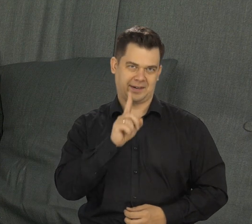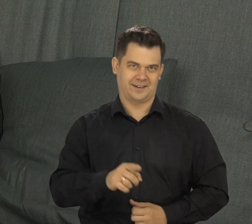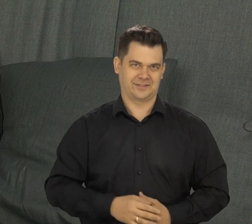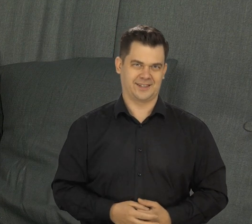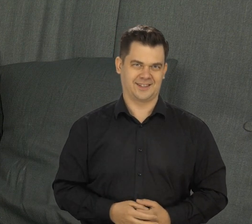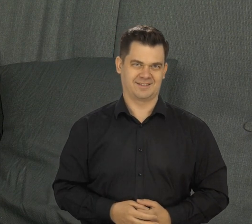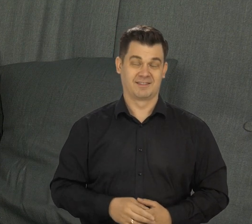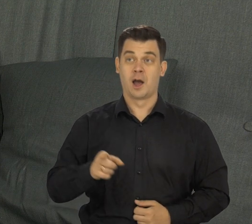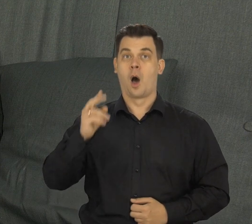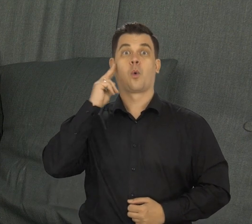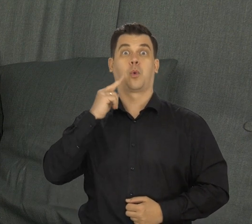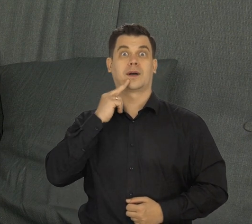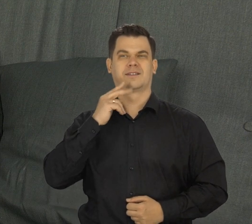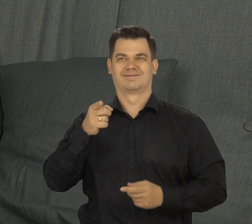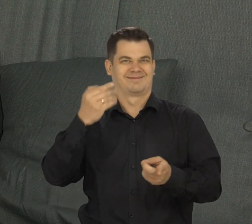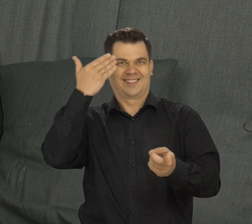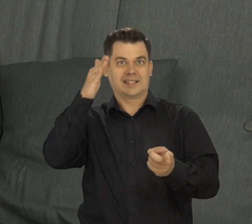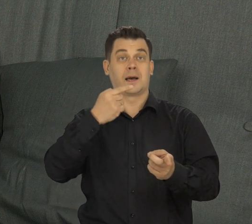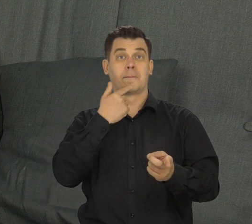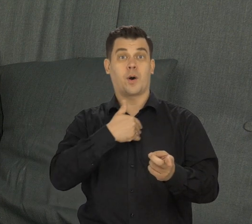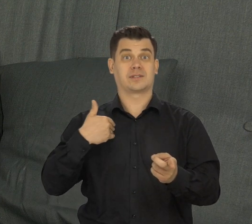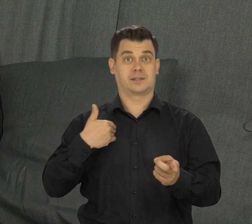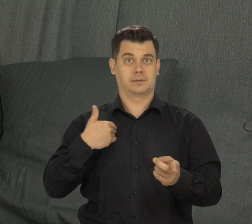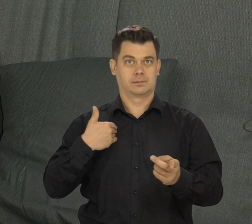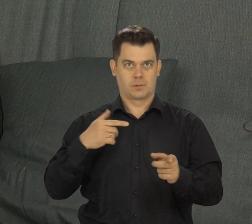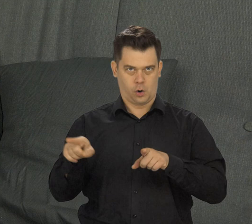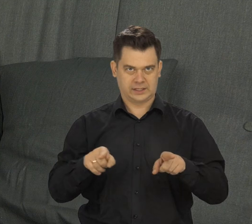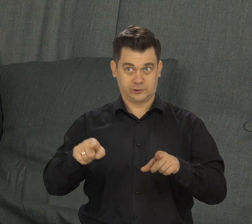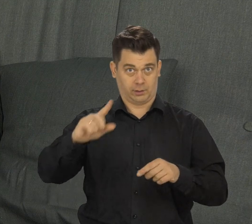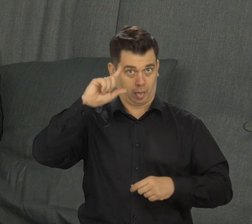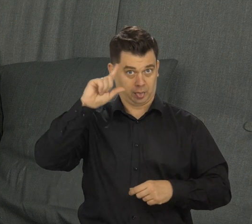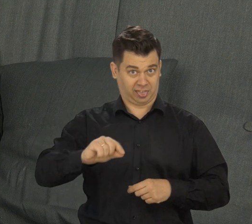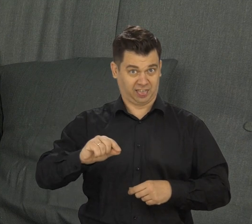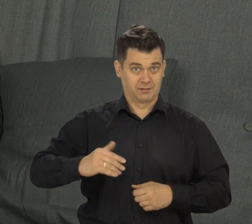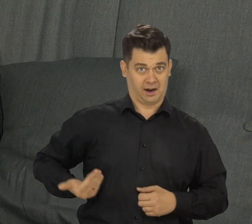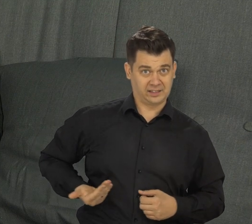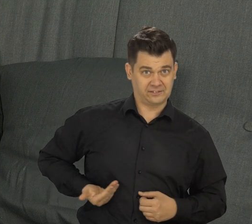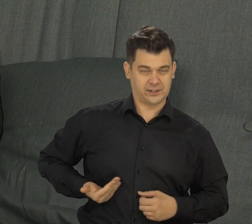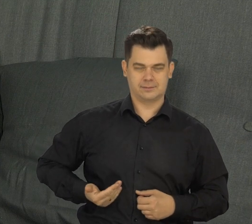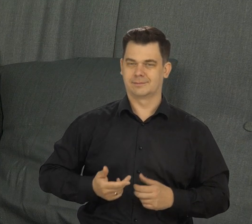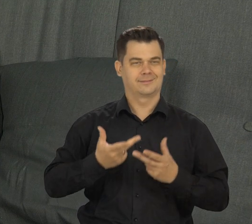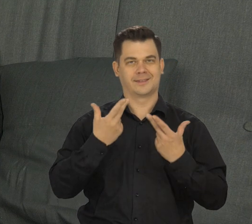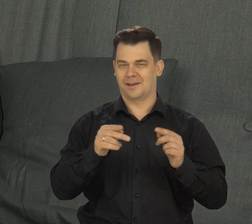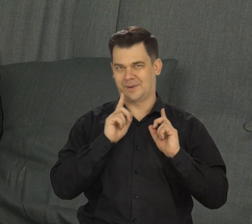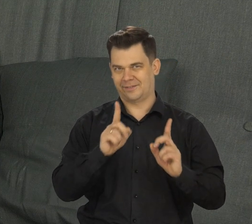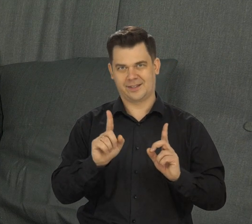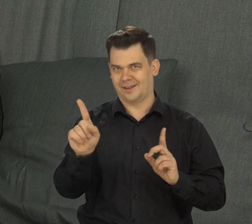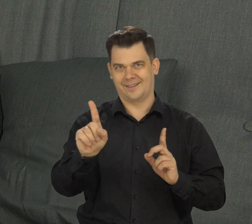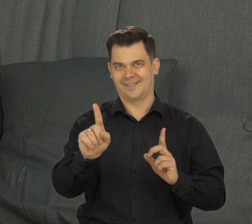The fact that deaf people are often unable to use the Polish language, is not due to their laziness or lack of intelligence.